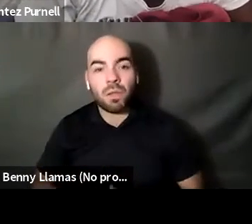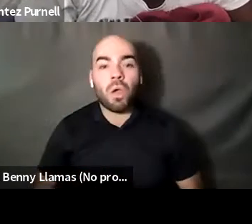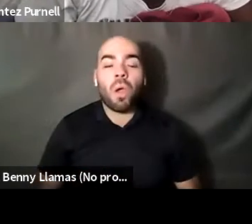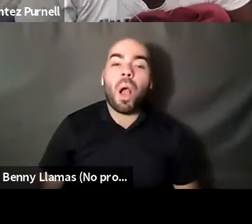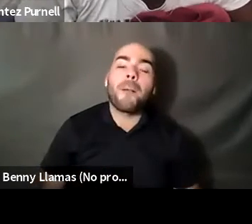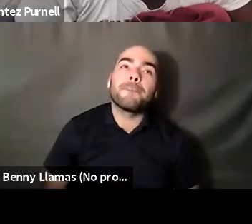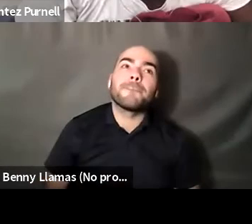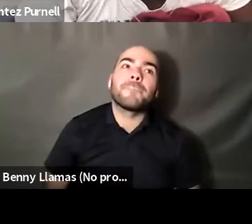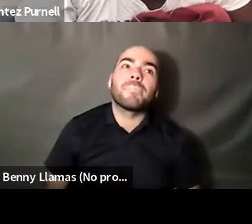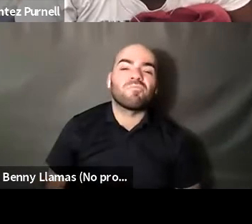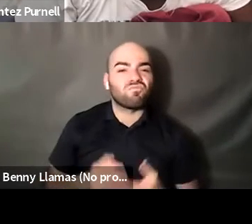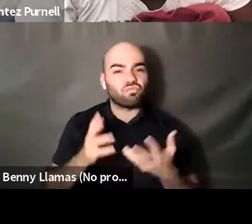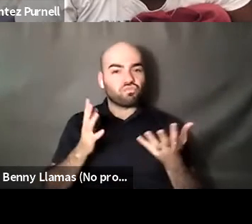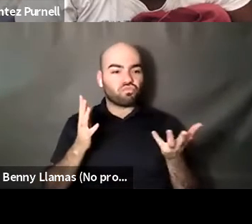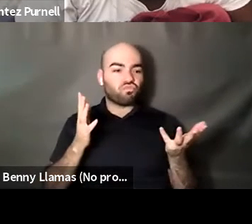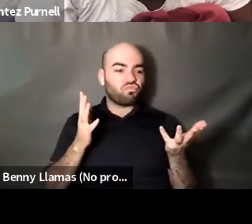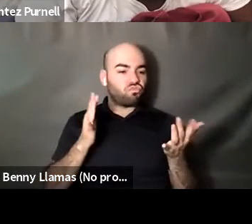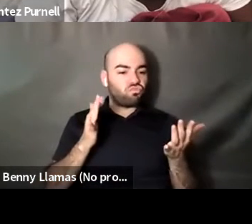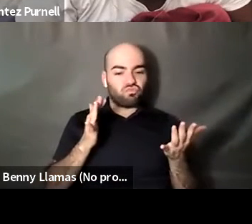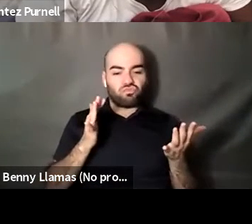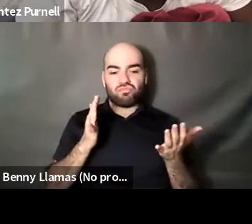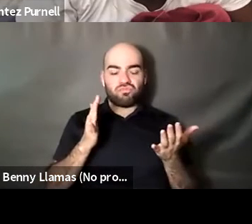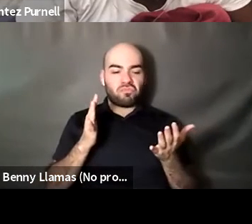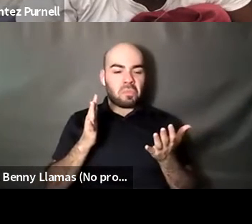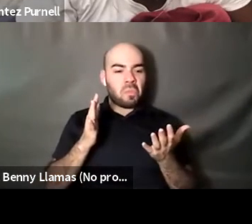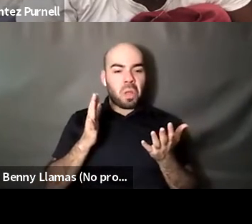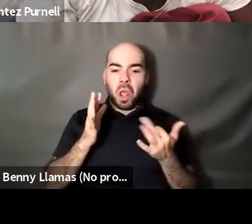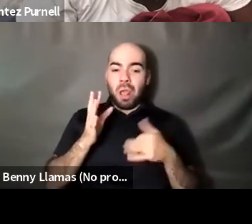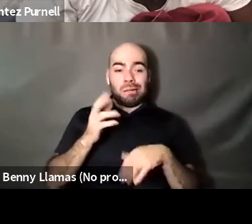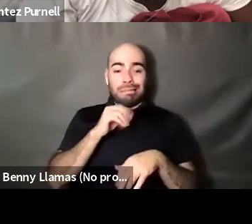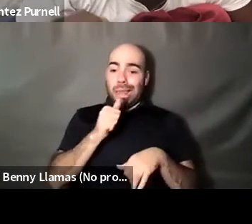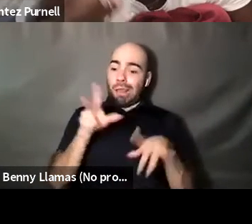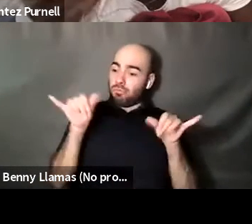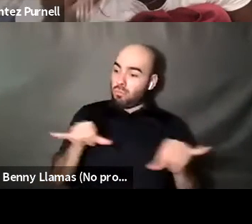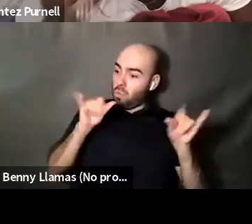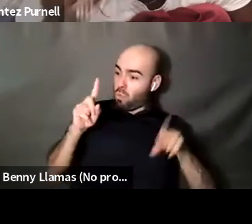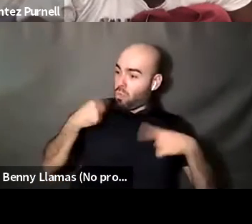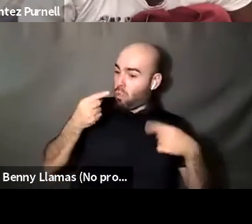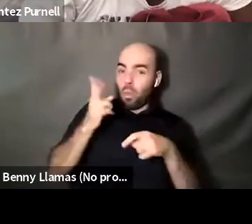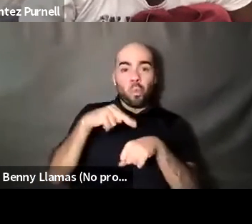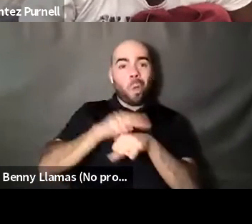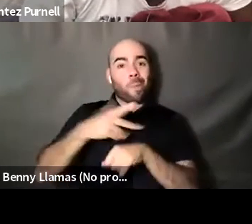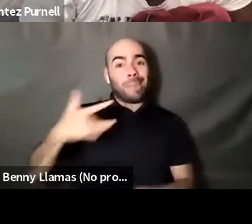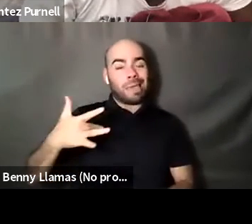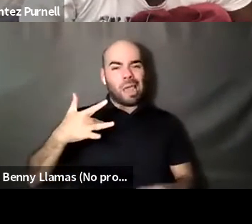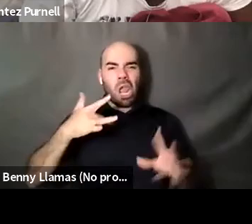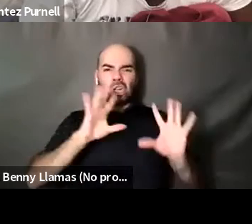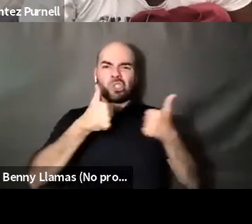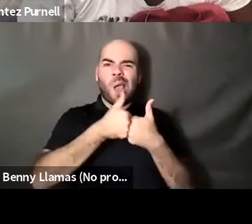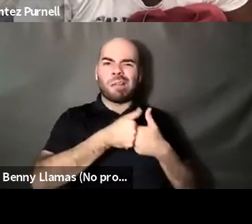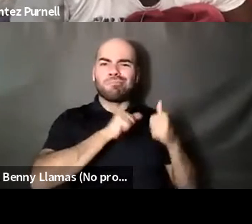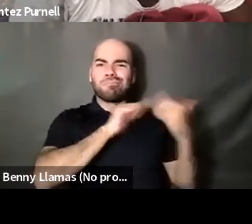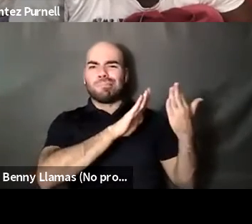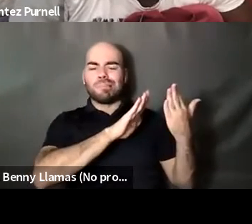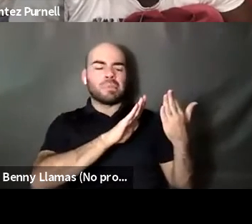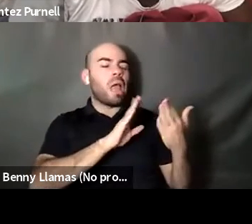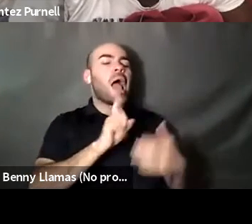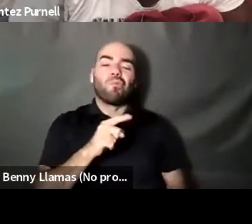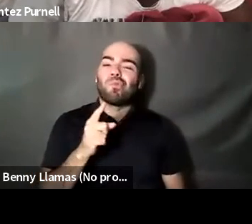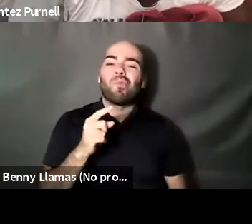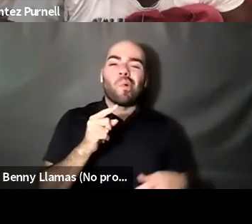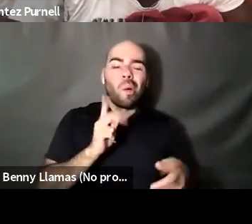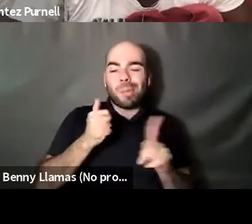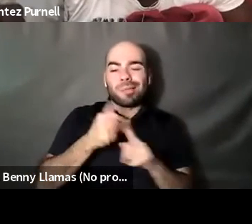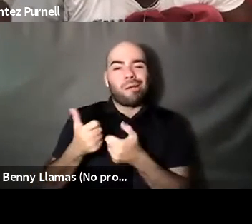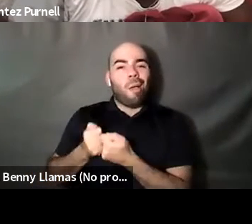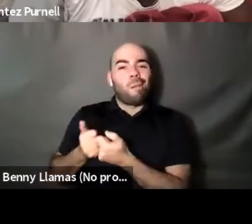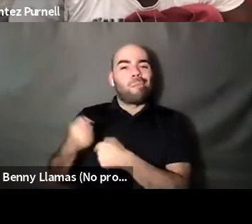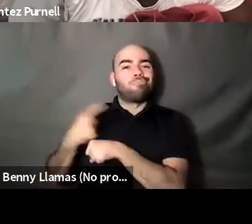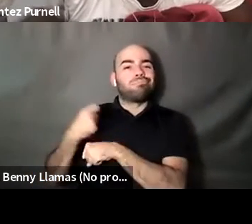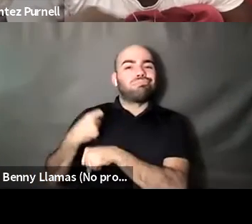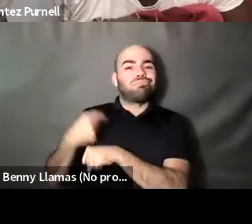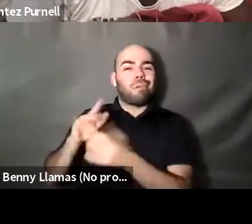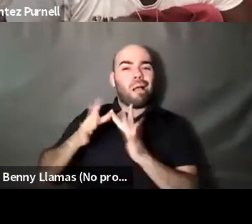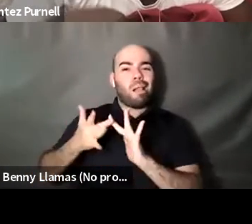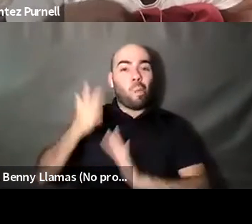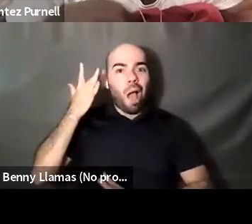Kenyon Farrow (he/him/his): Challenging things that are not like conventional in a certain kind of way. So I wonder how you did you have to deal with people who respond to you online because you write about sex and sexuality in ways